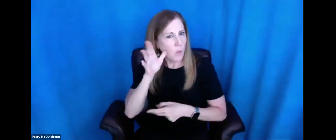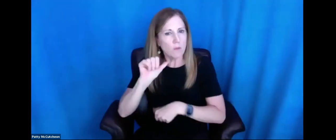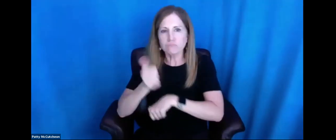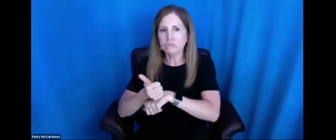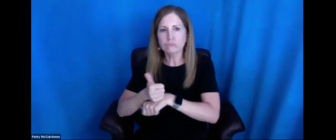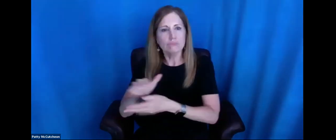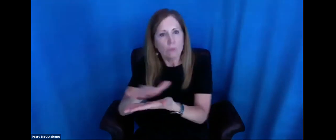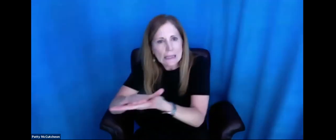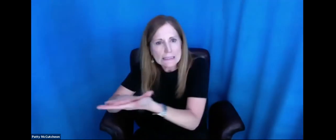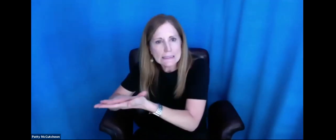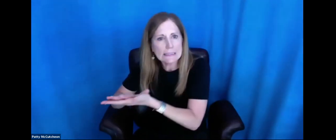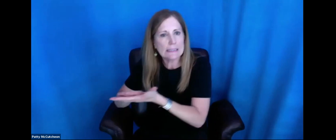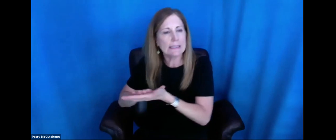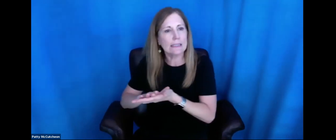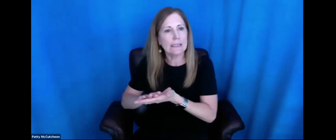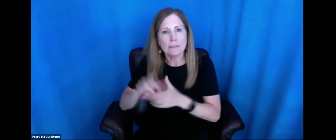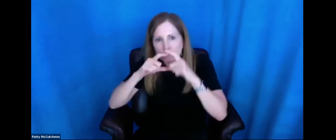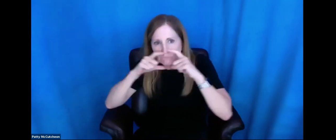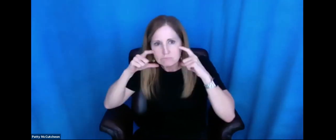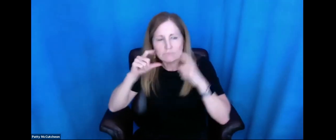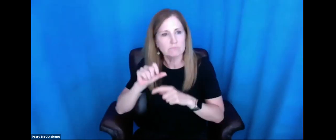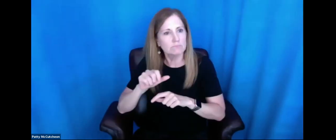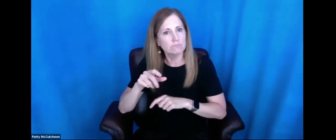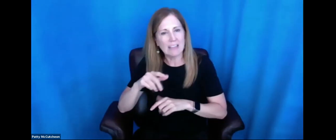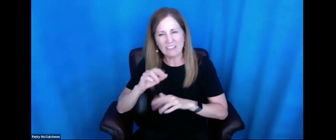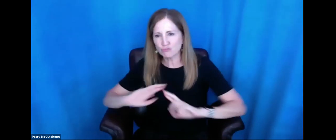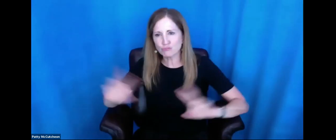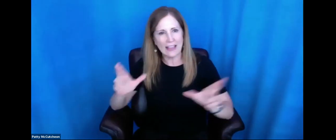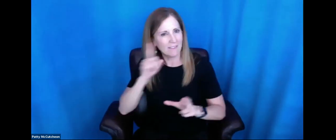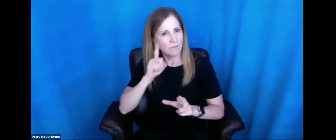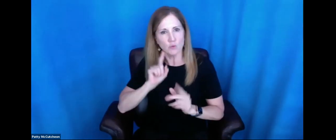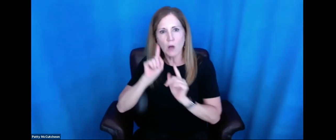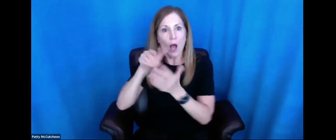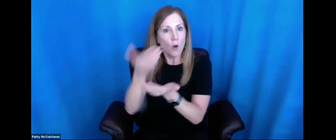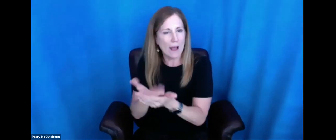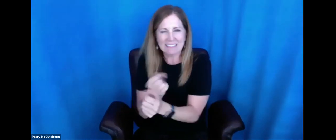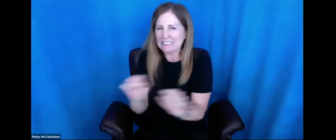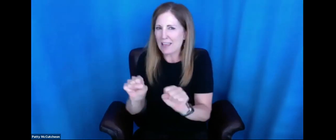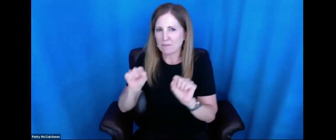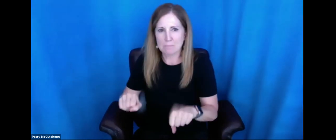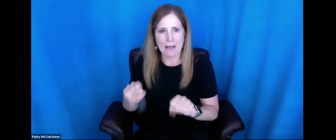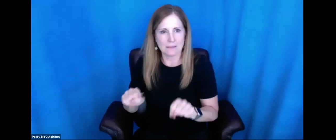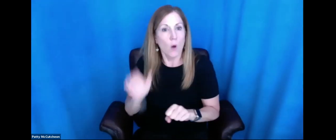supplies and procedures in place to make it as safe as it possibly can be. So we will have masks.